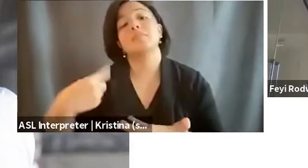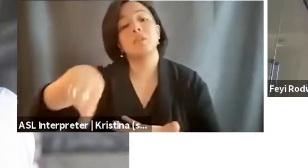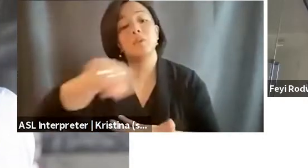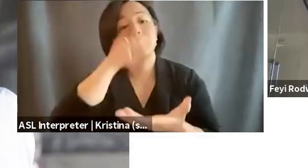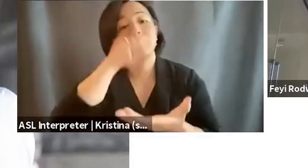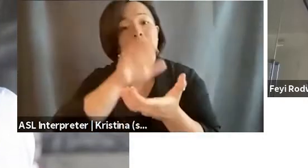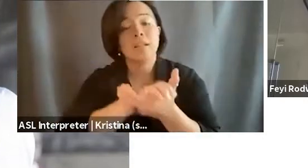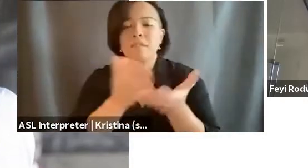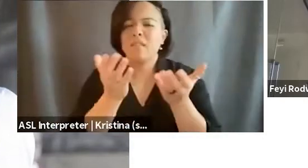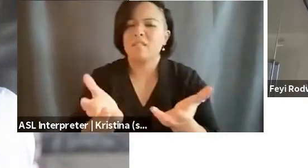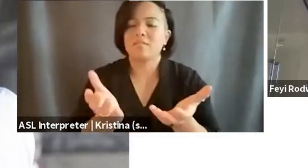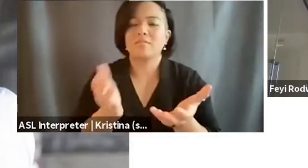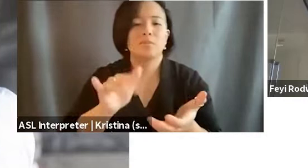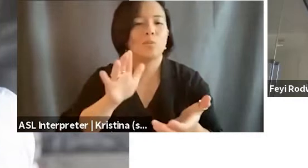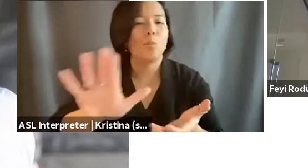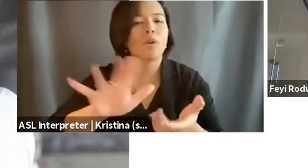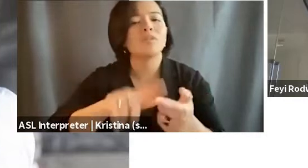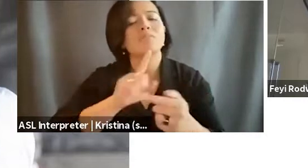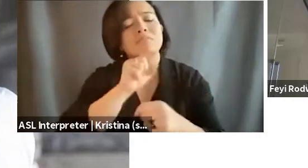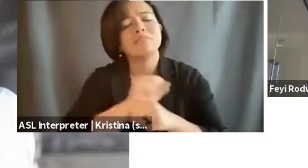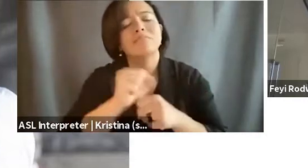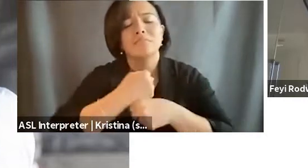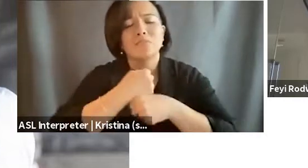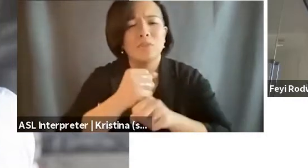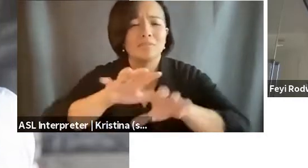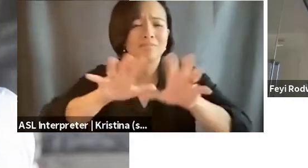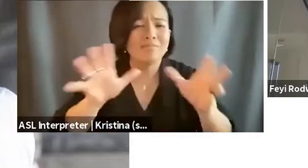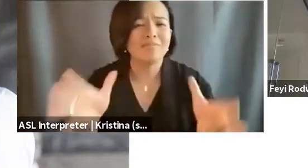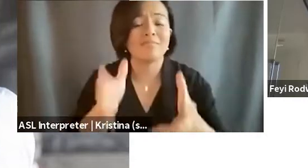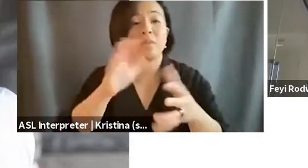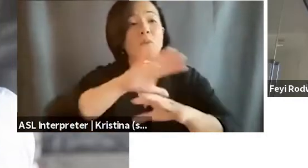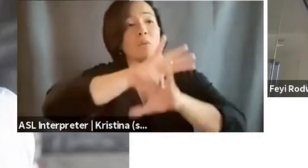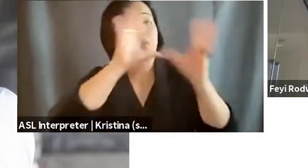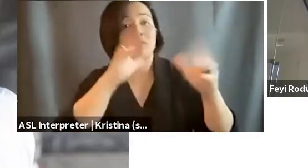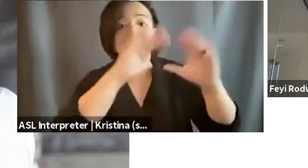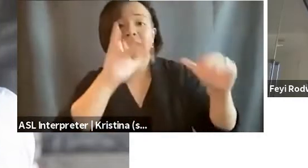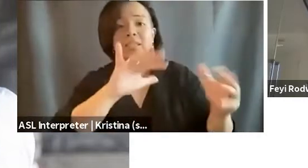We believe that this is the way to really create and foster systemic change.